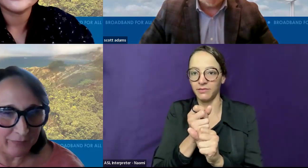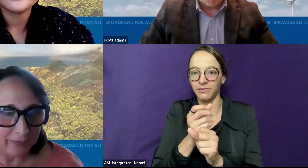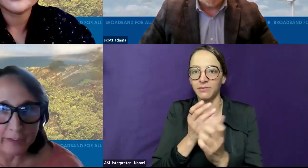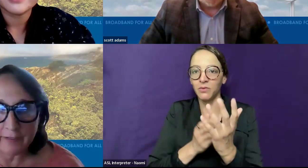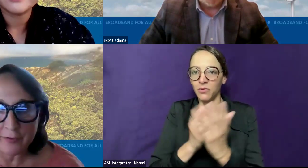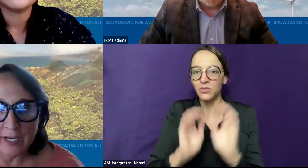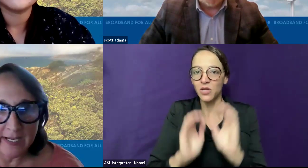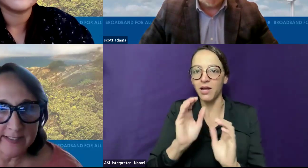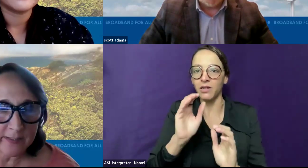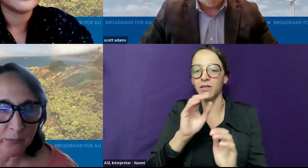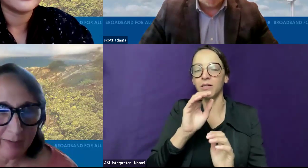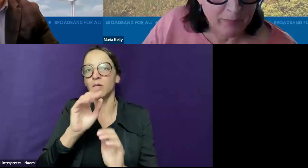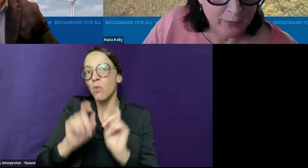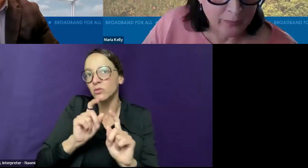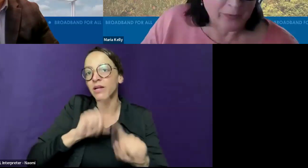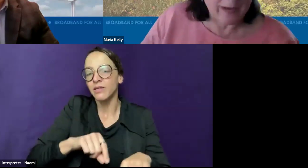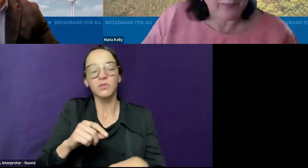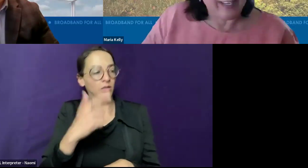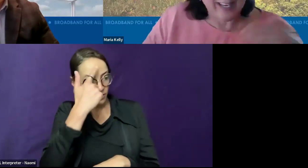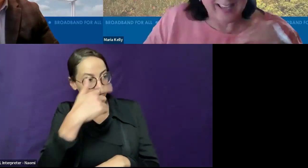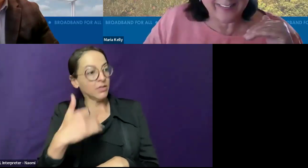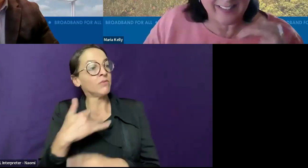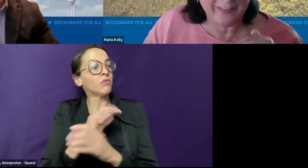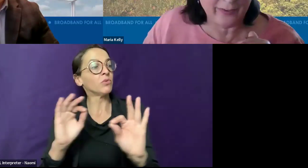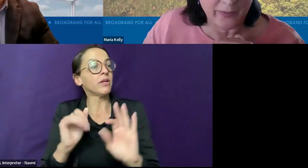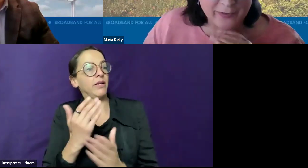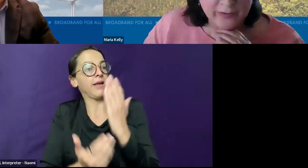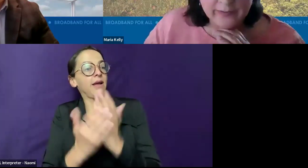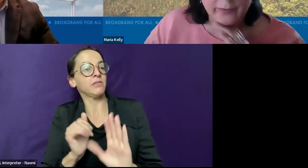Yeah, feel free to raise your hands, and we'll have multiple times to ask and answer questions.